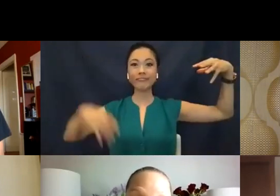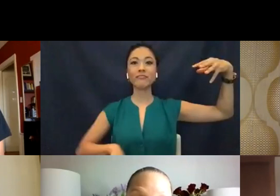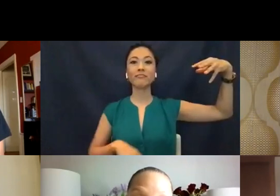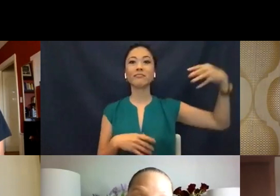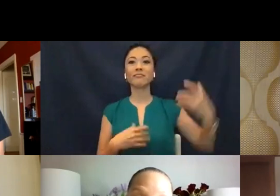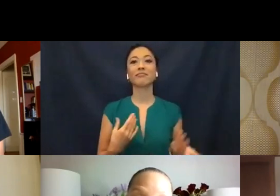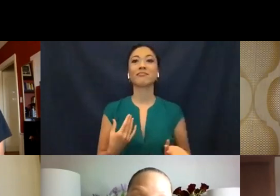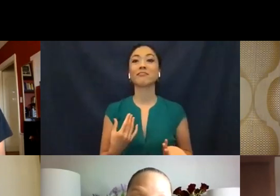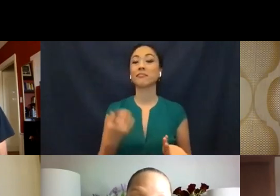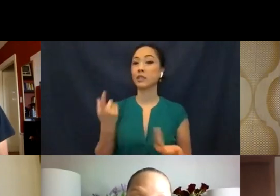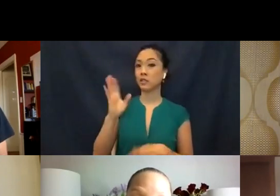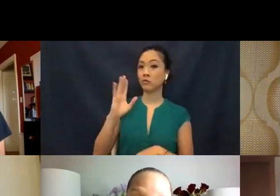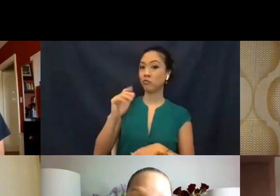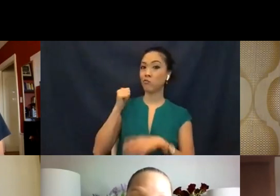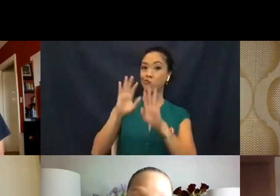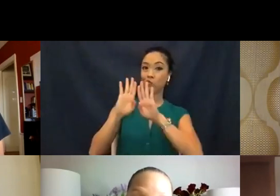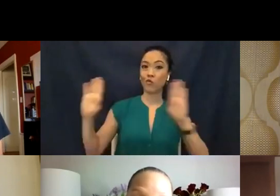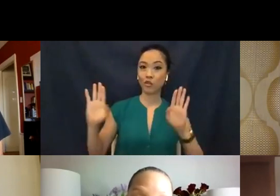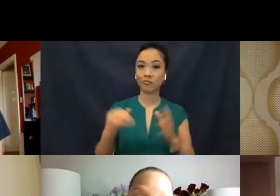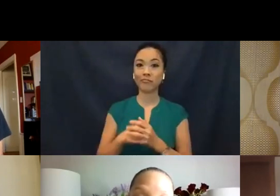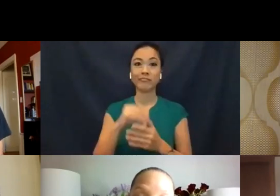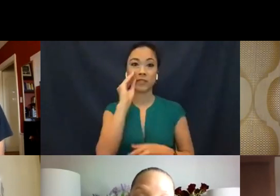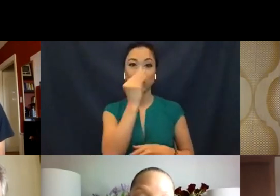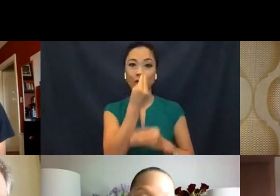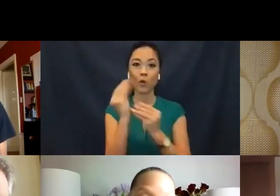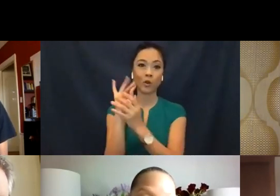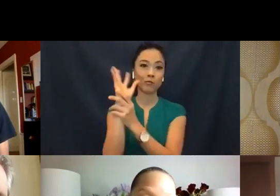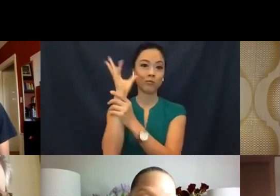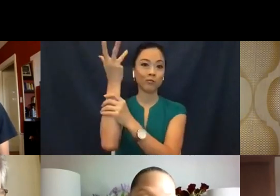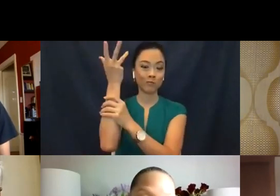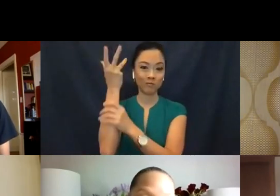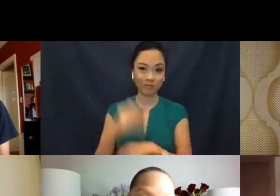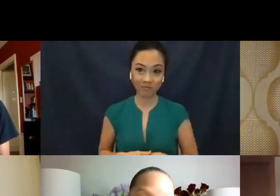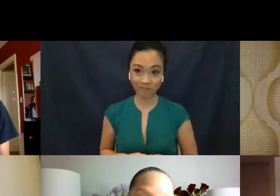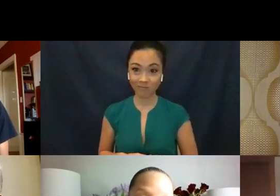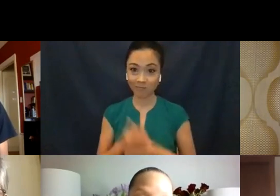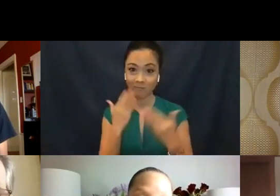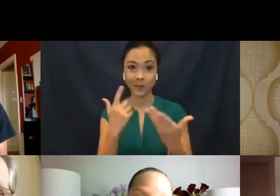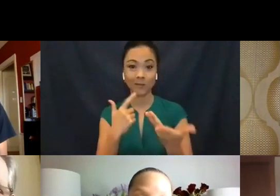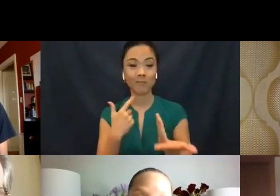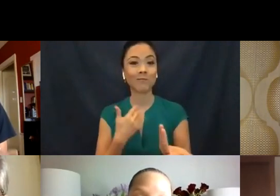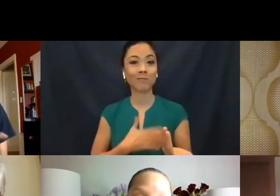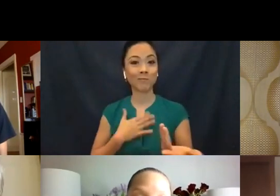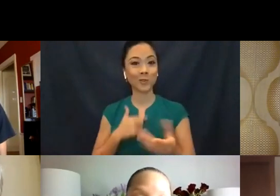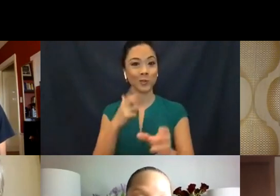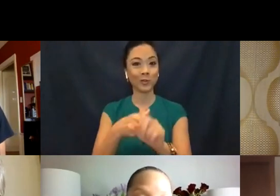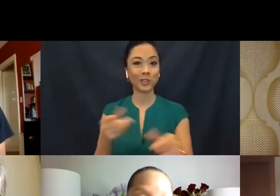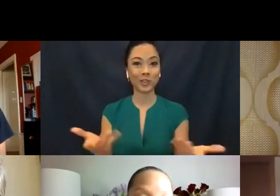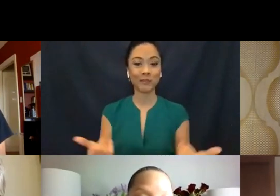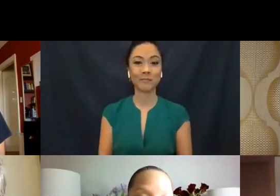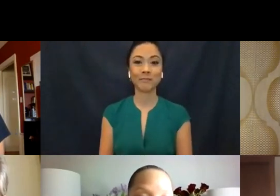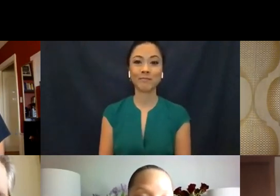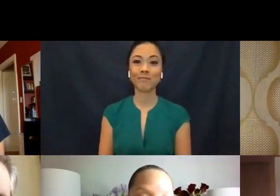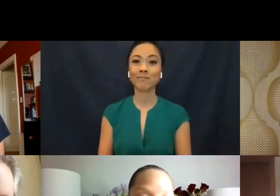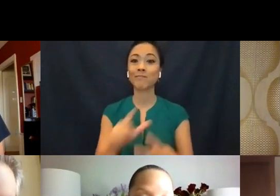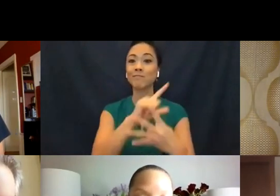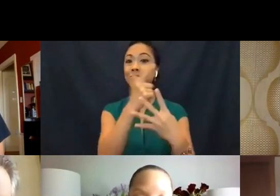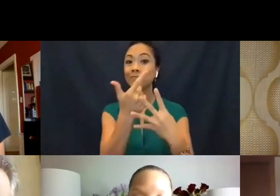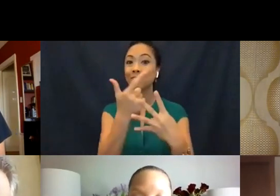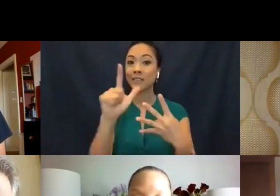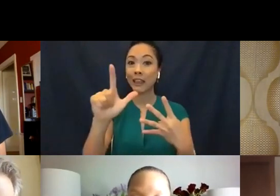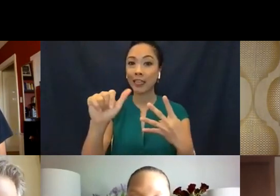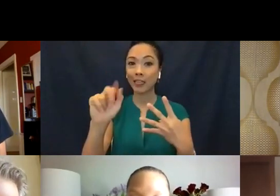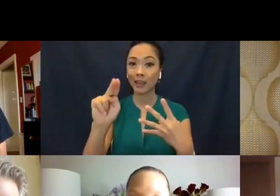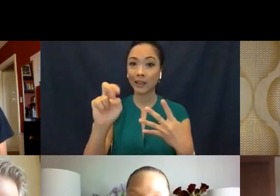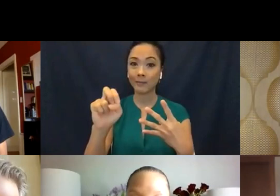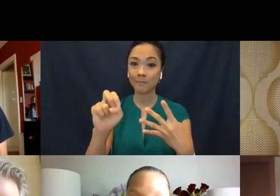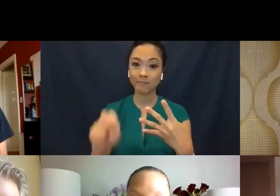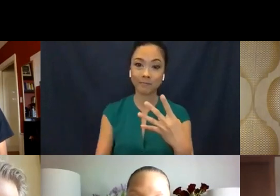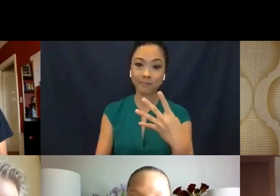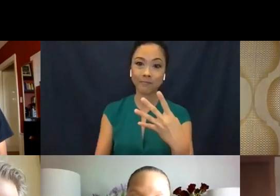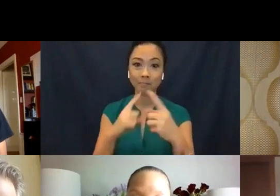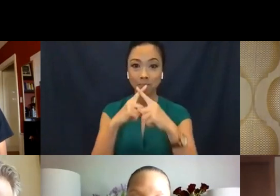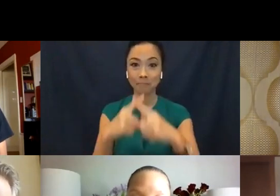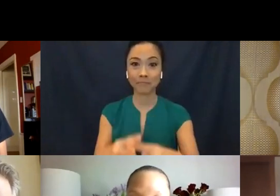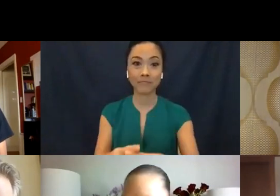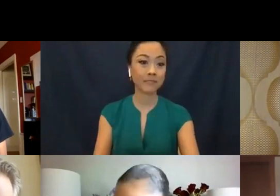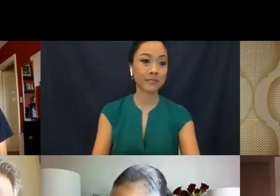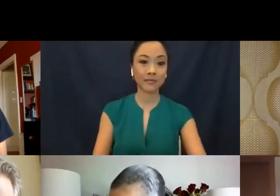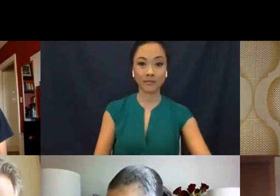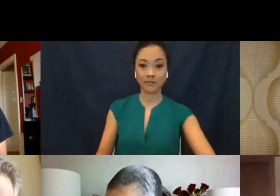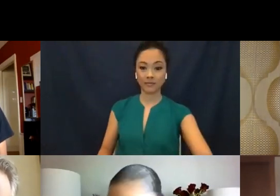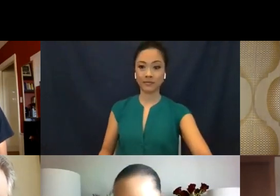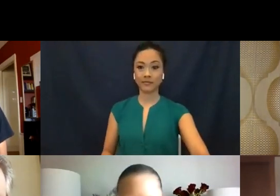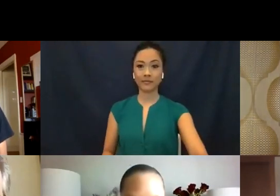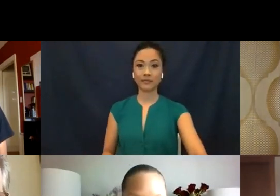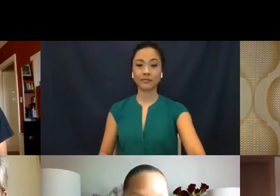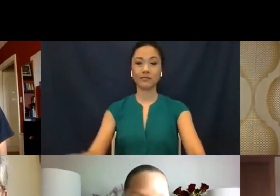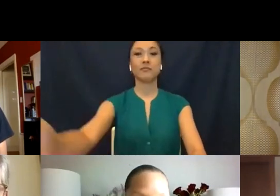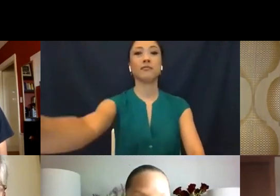Lane, do you want to go? You're still muted, Lane.